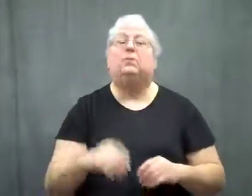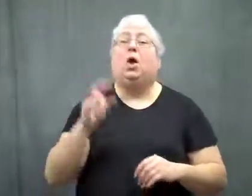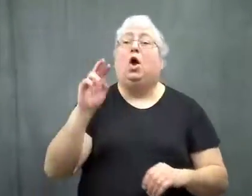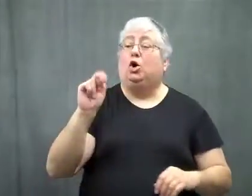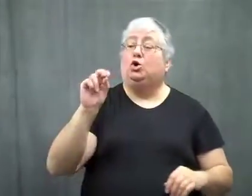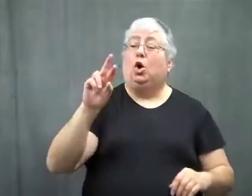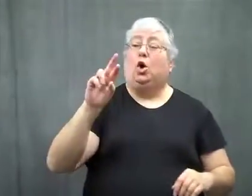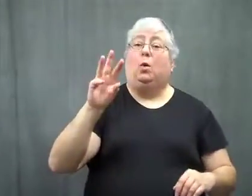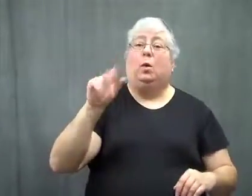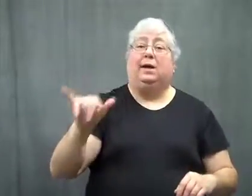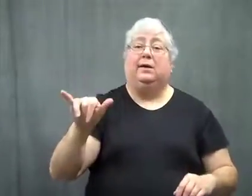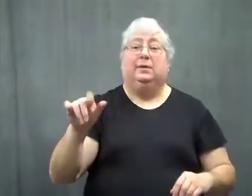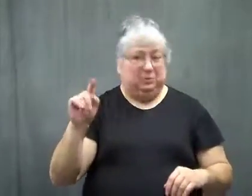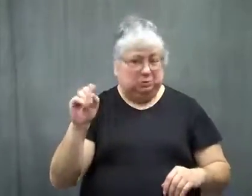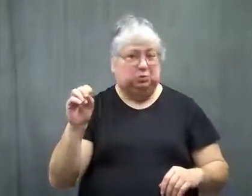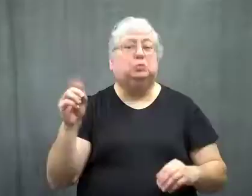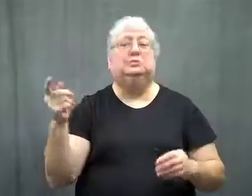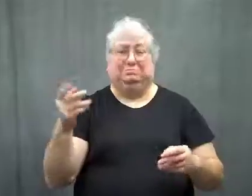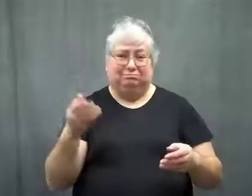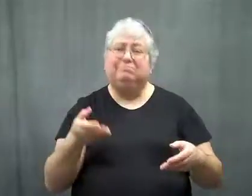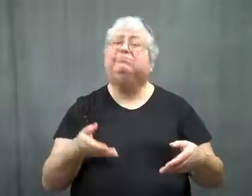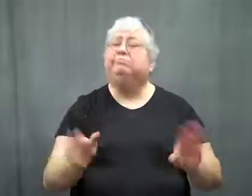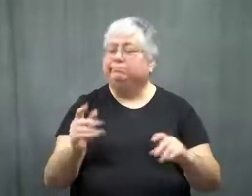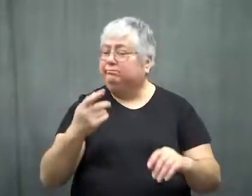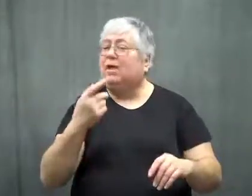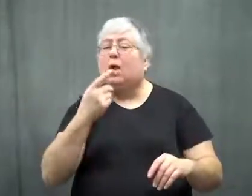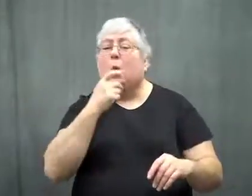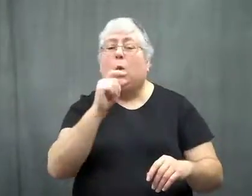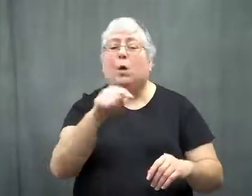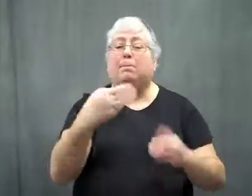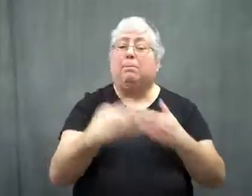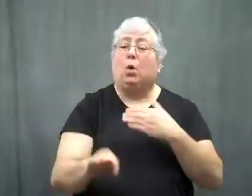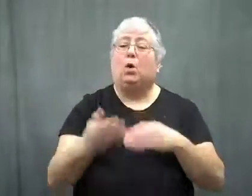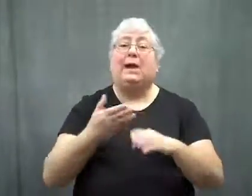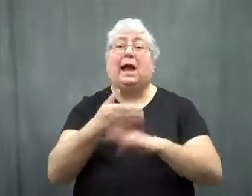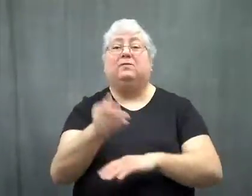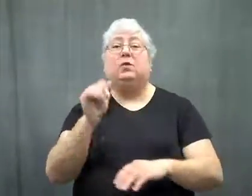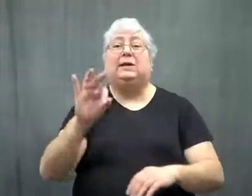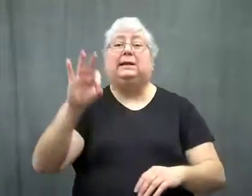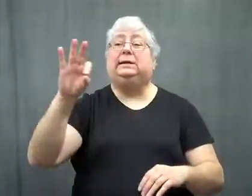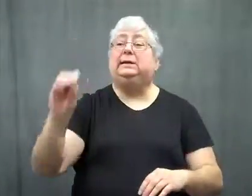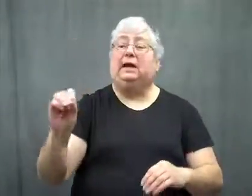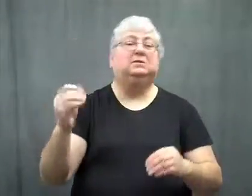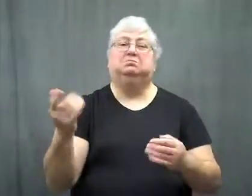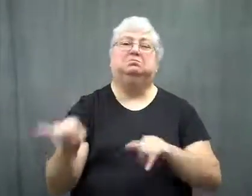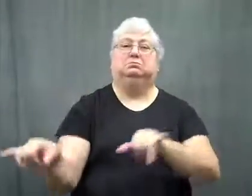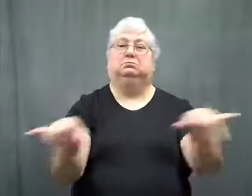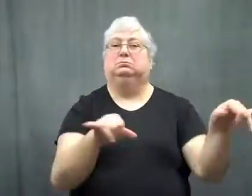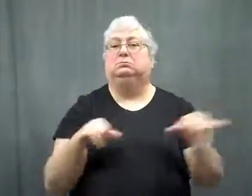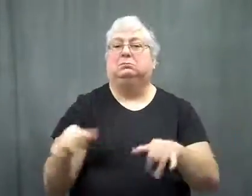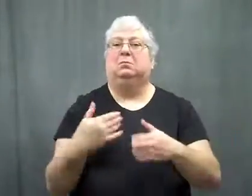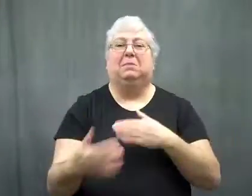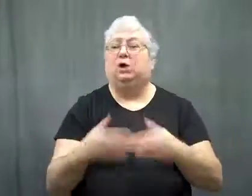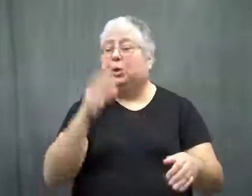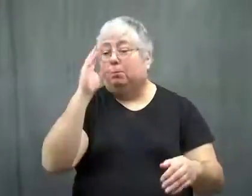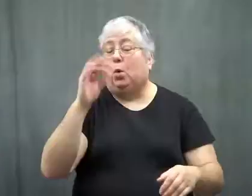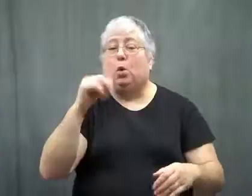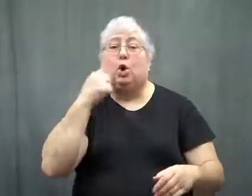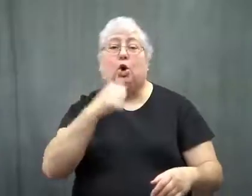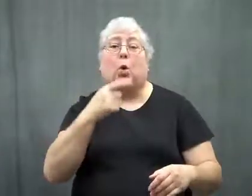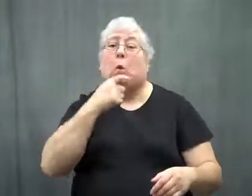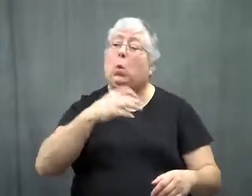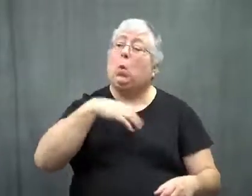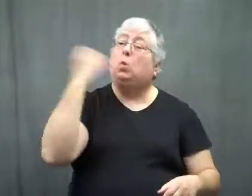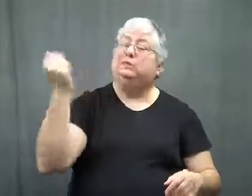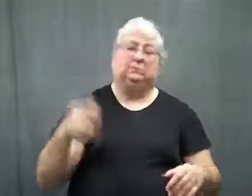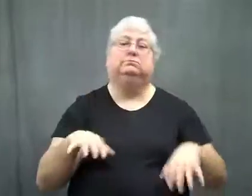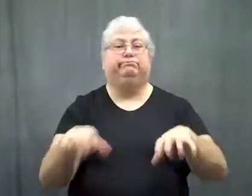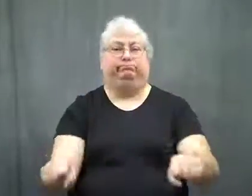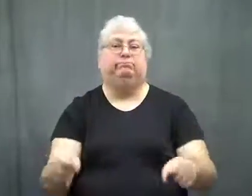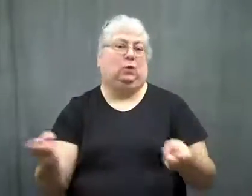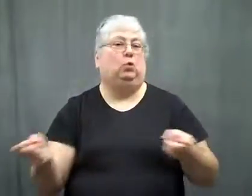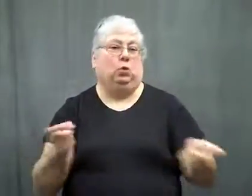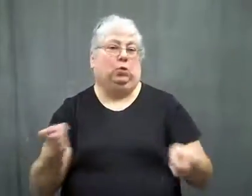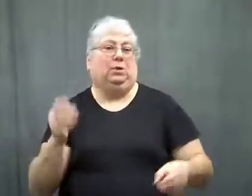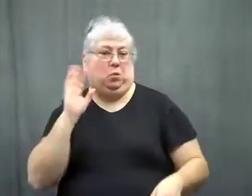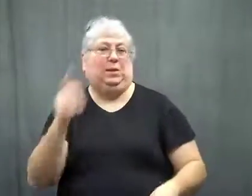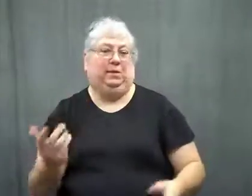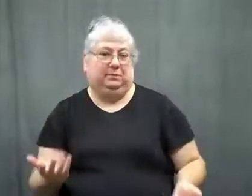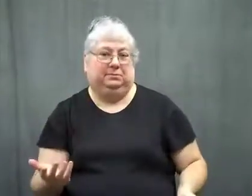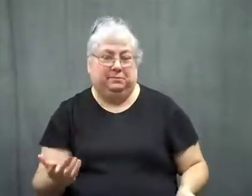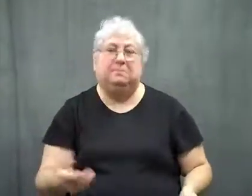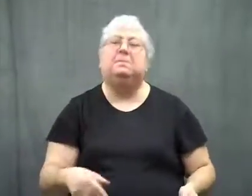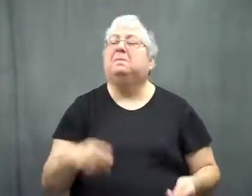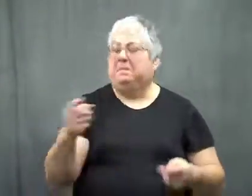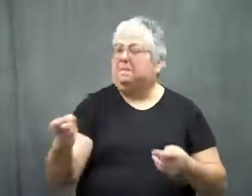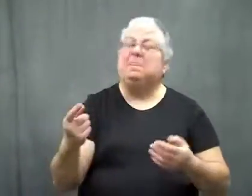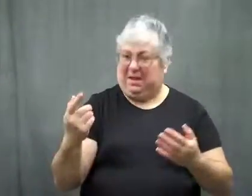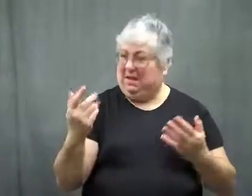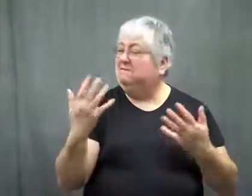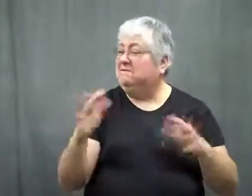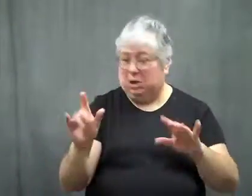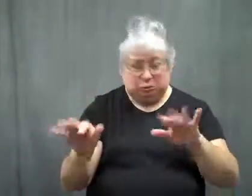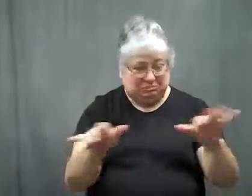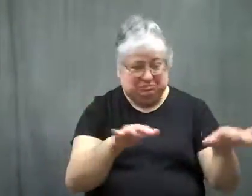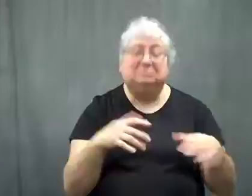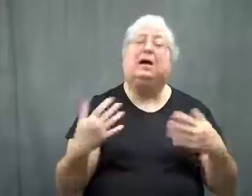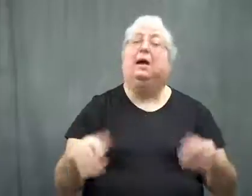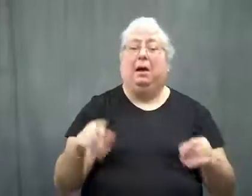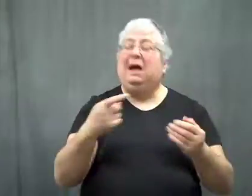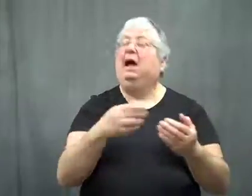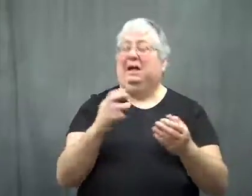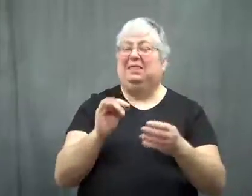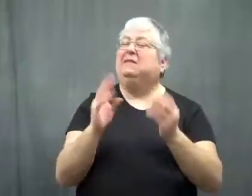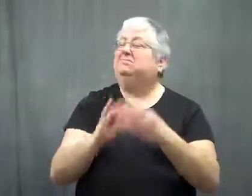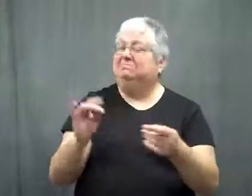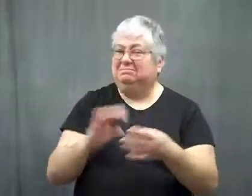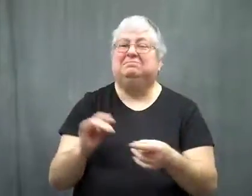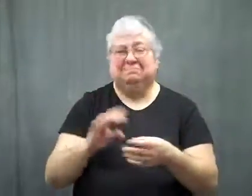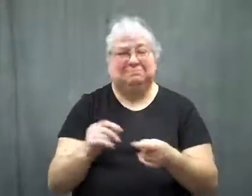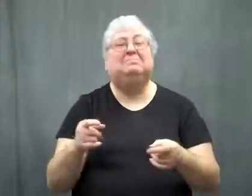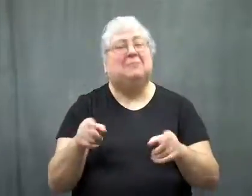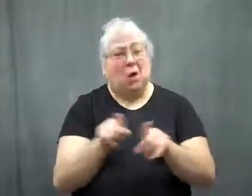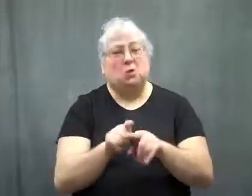In Norway, any firstborn child born after 1990 is eligible to be the next king or queen.